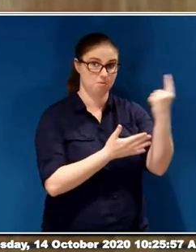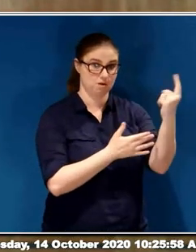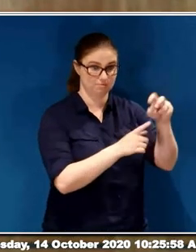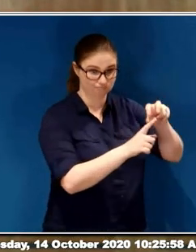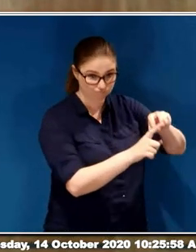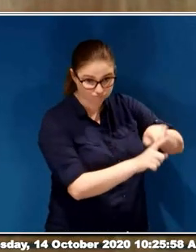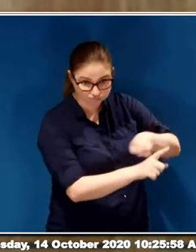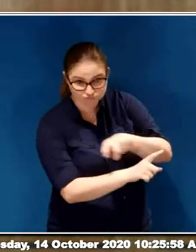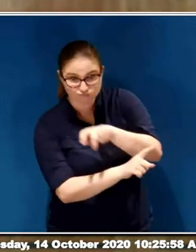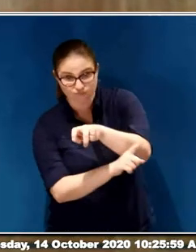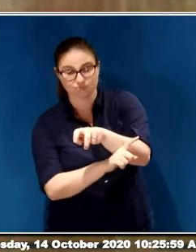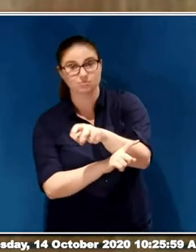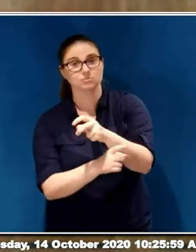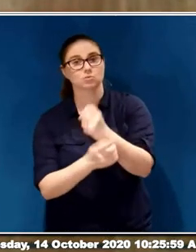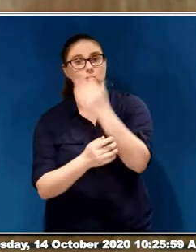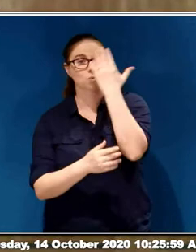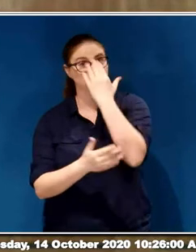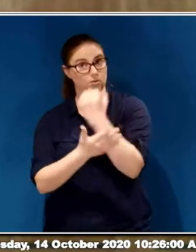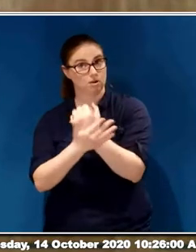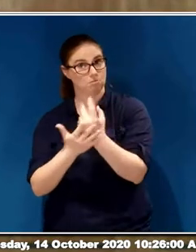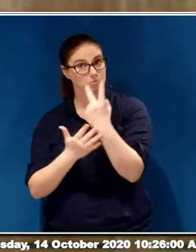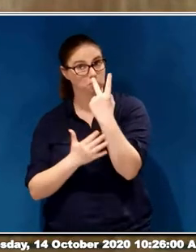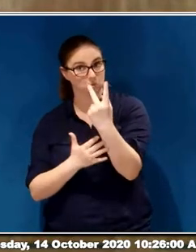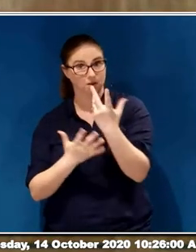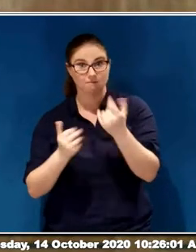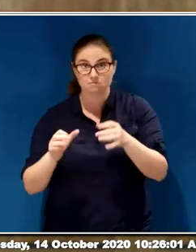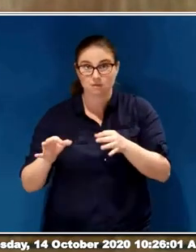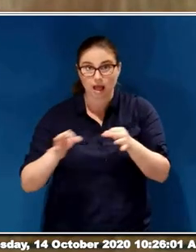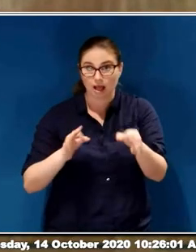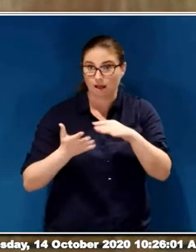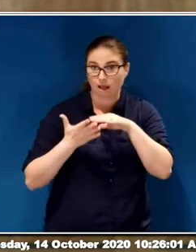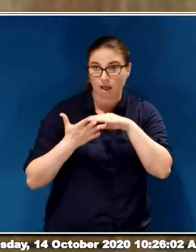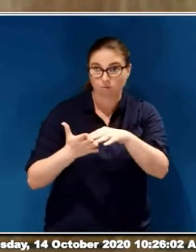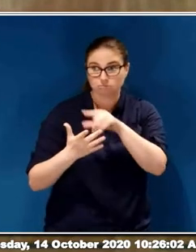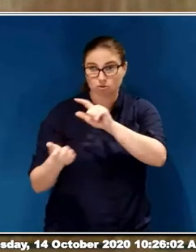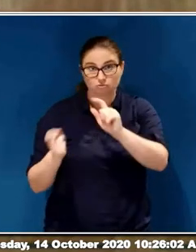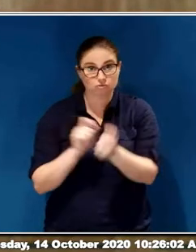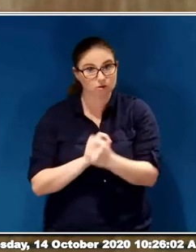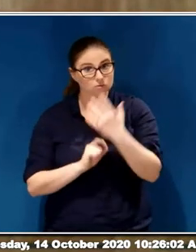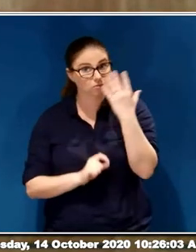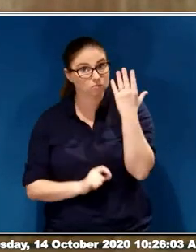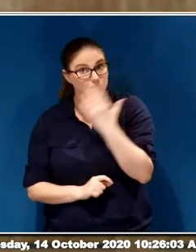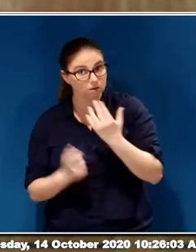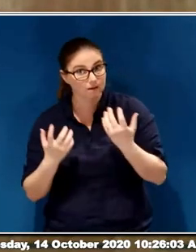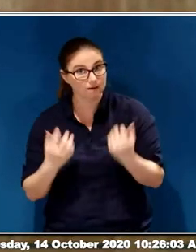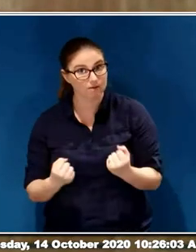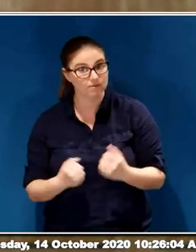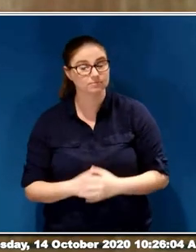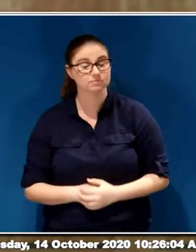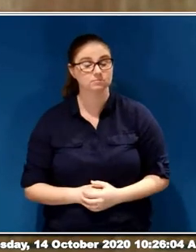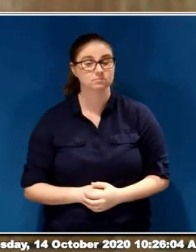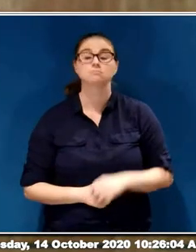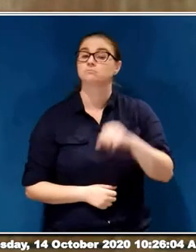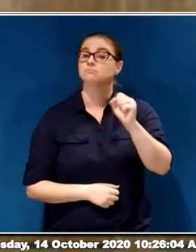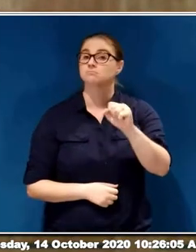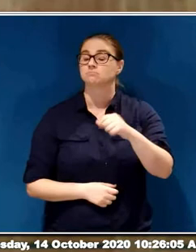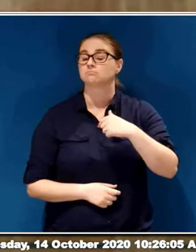So I initially phoned School 2 at the end --- in about Term when Kobe